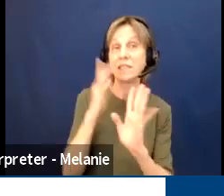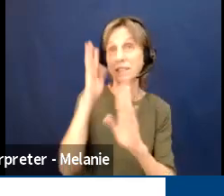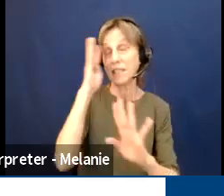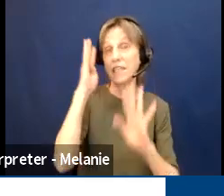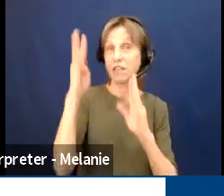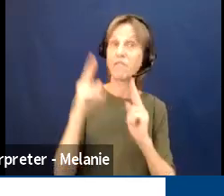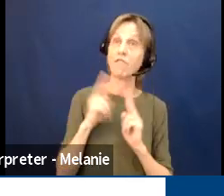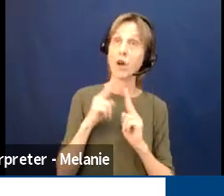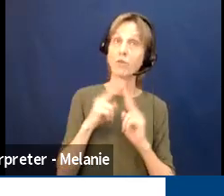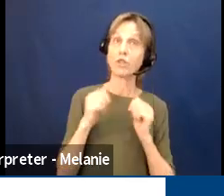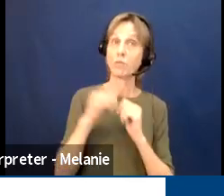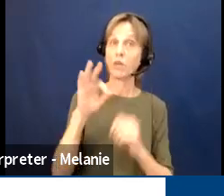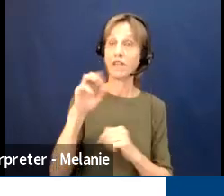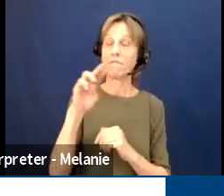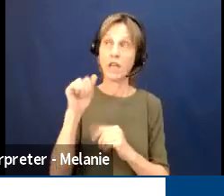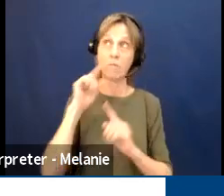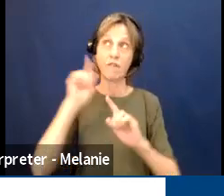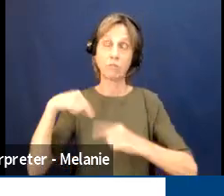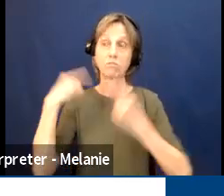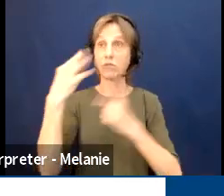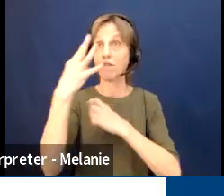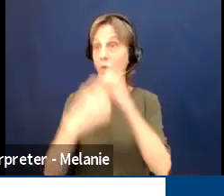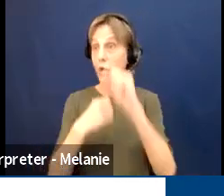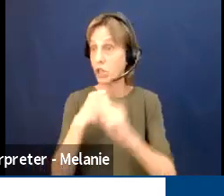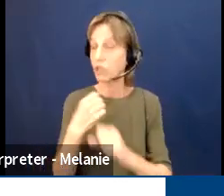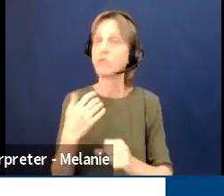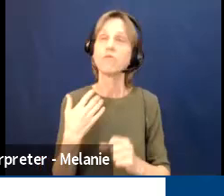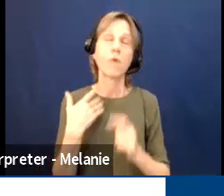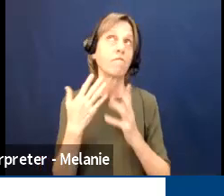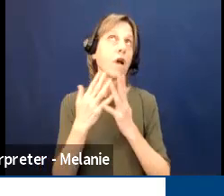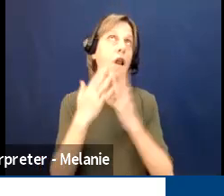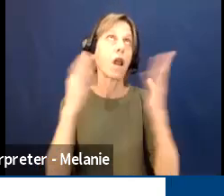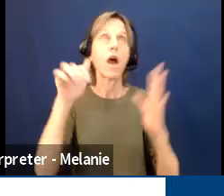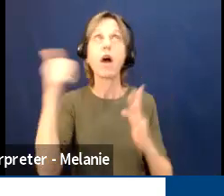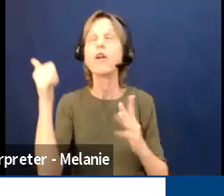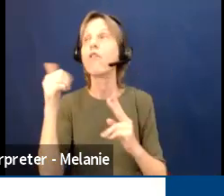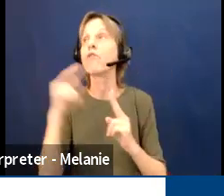with FEMA for the last four years we have a lot of other partners like the ASFPM foundation and